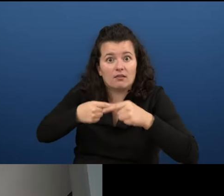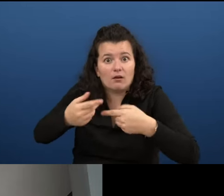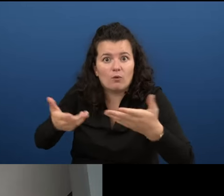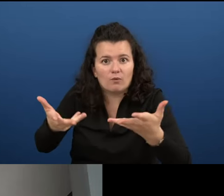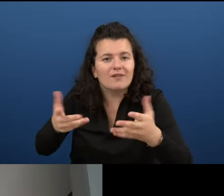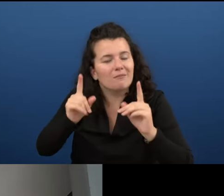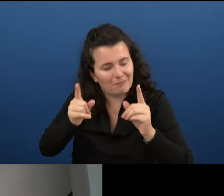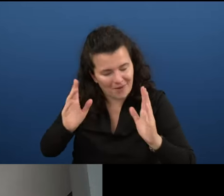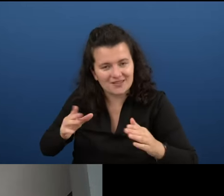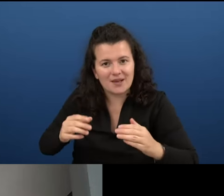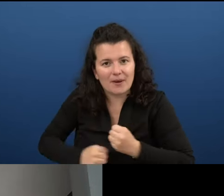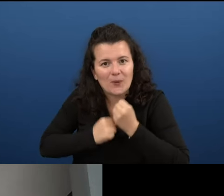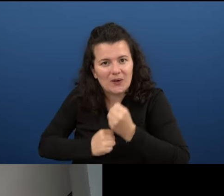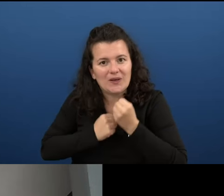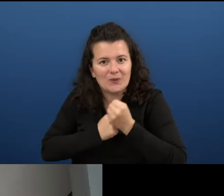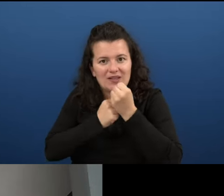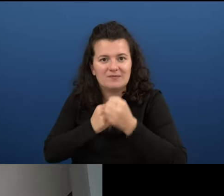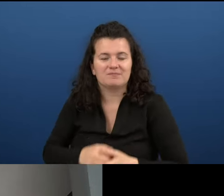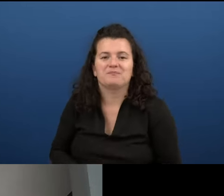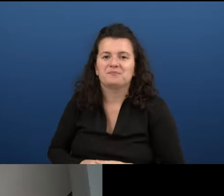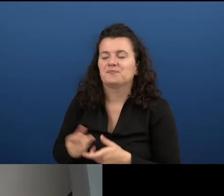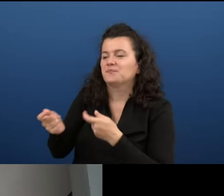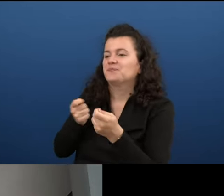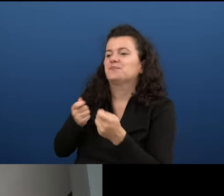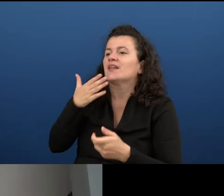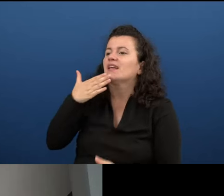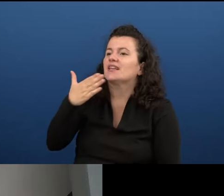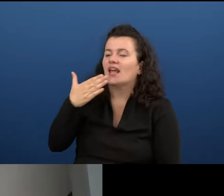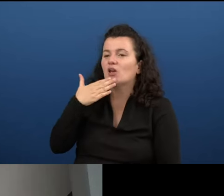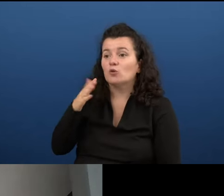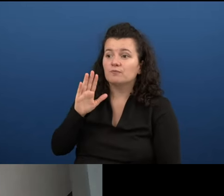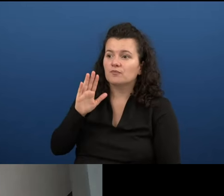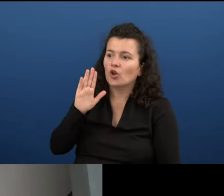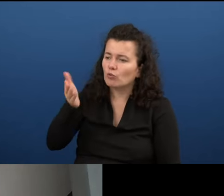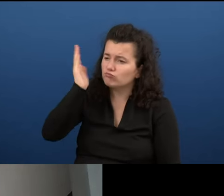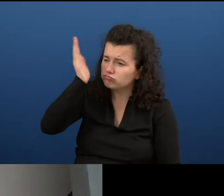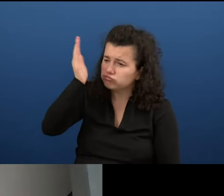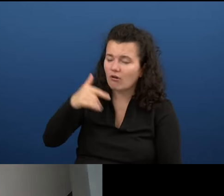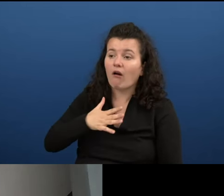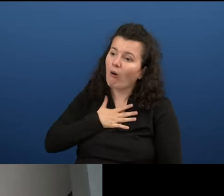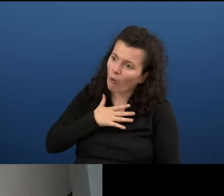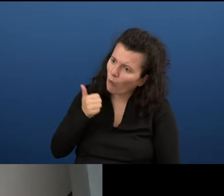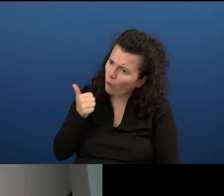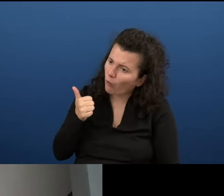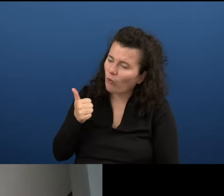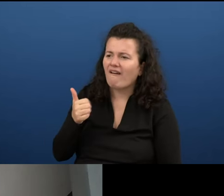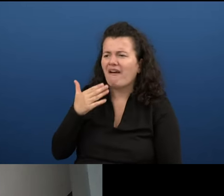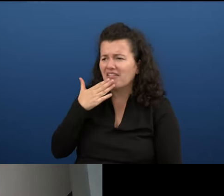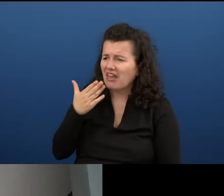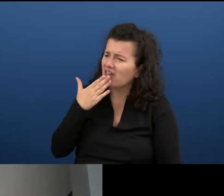14:36:01 I really appreciate your presentation this afternoon and all the insights and your